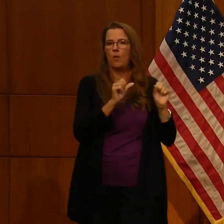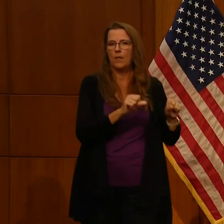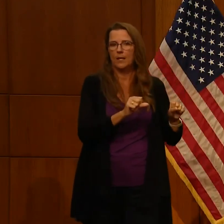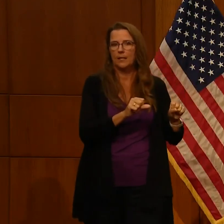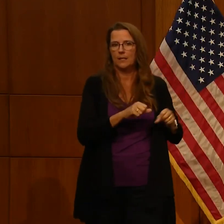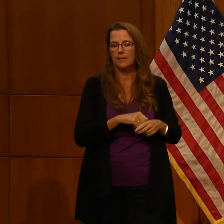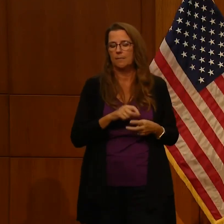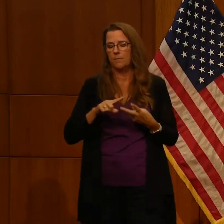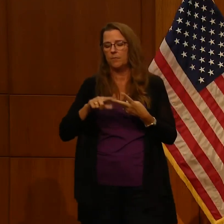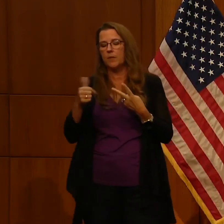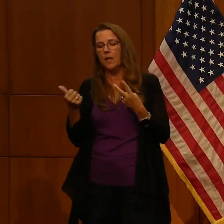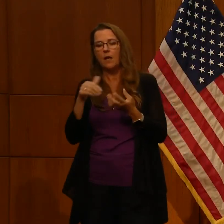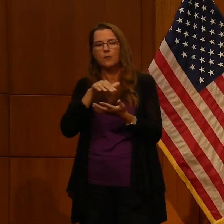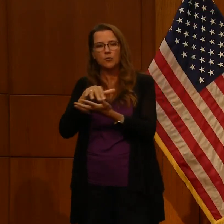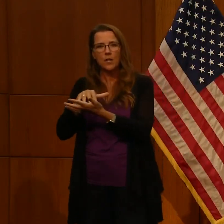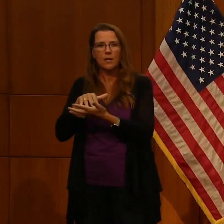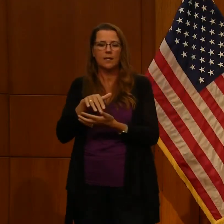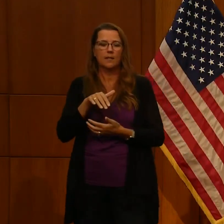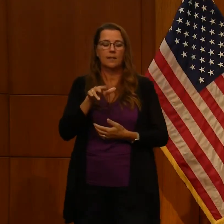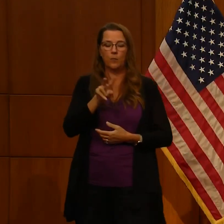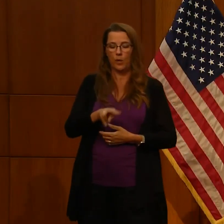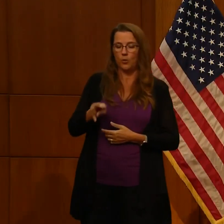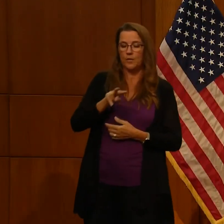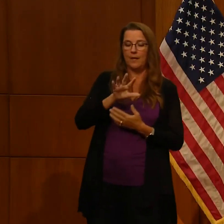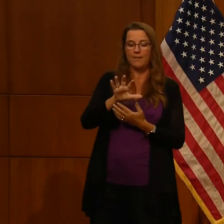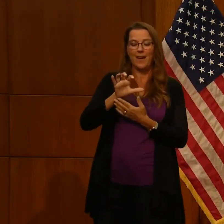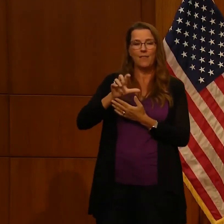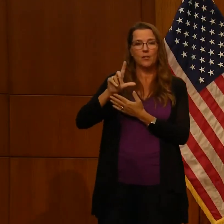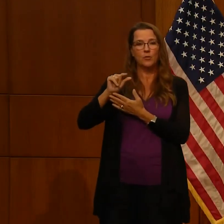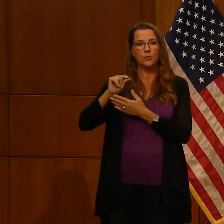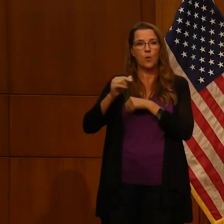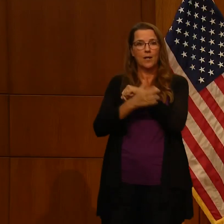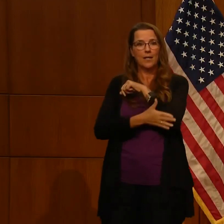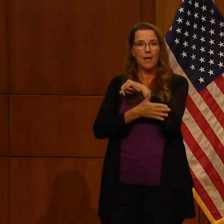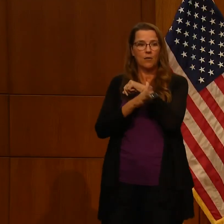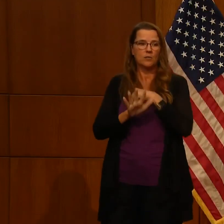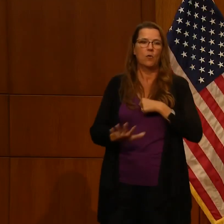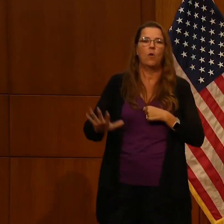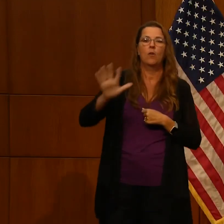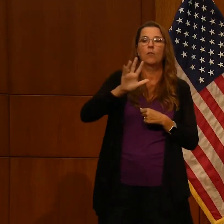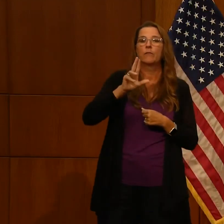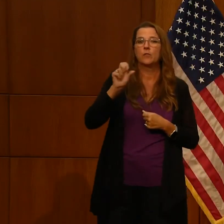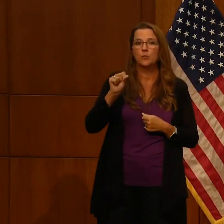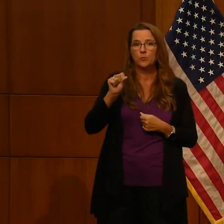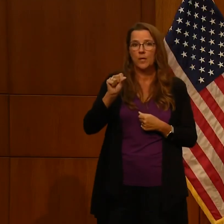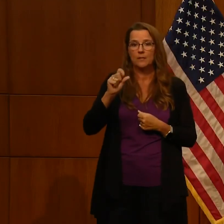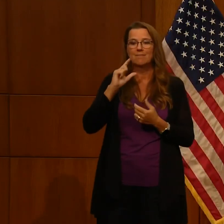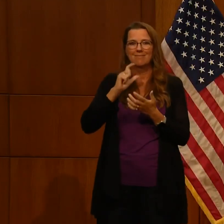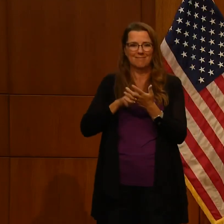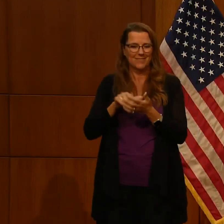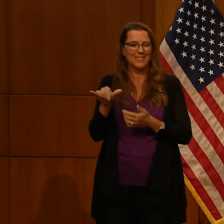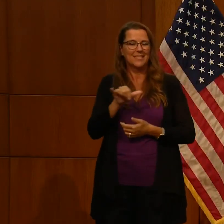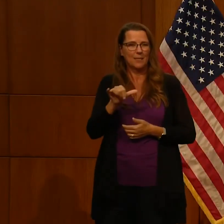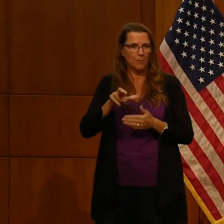MORE LIKELY. AND THE OTHER